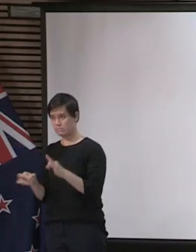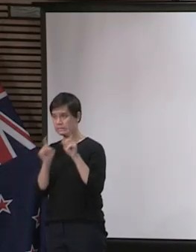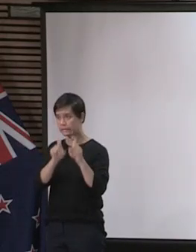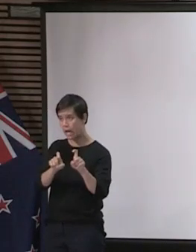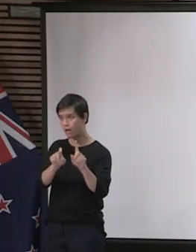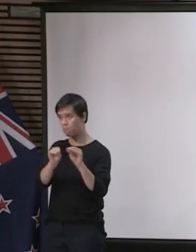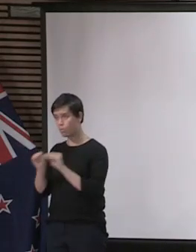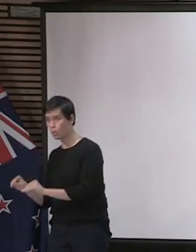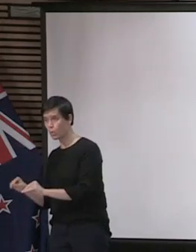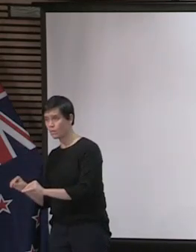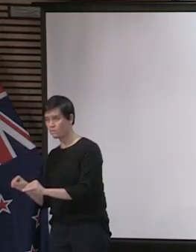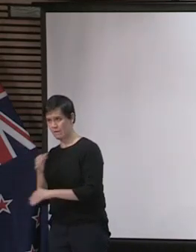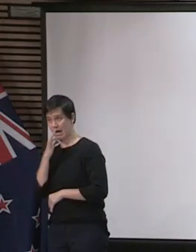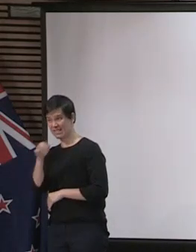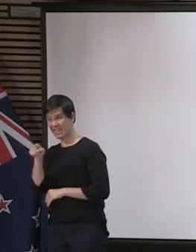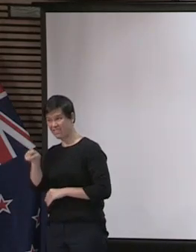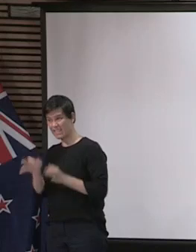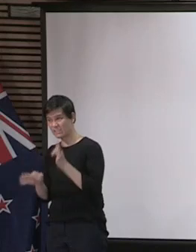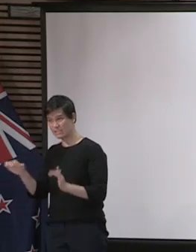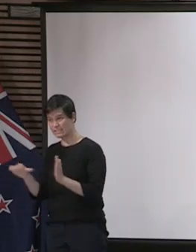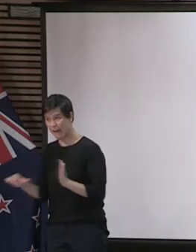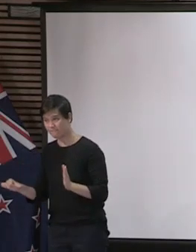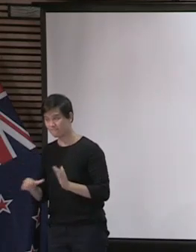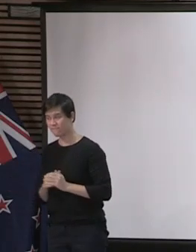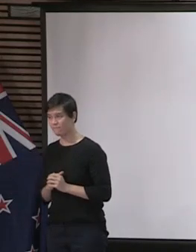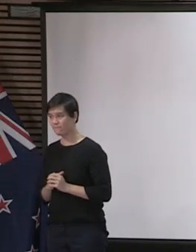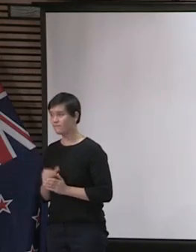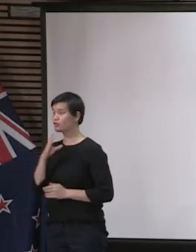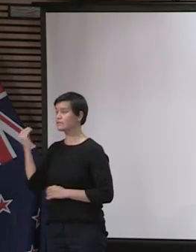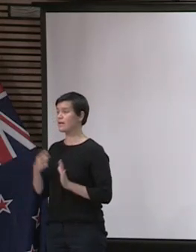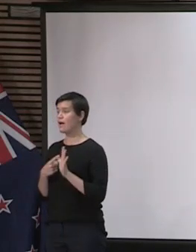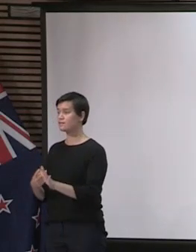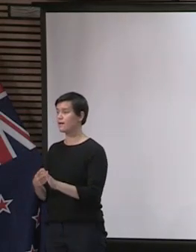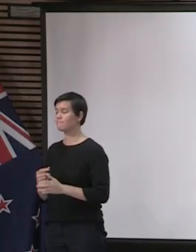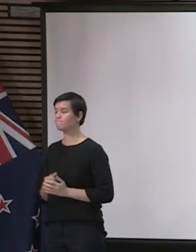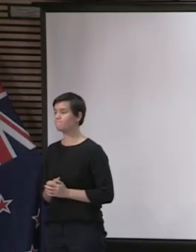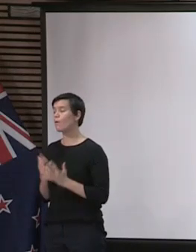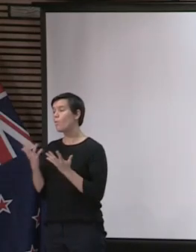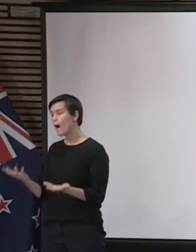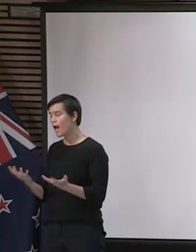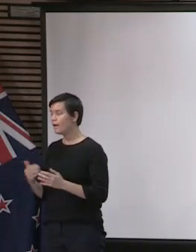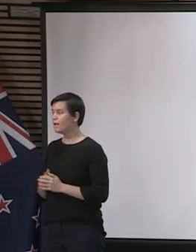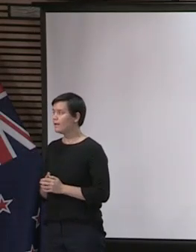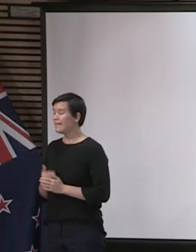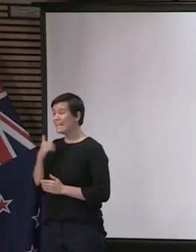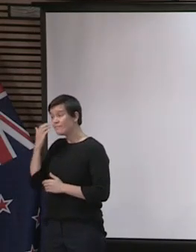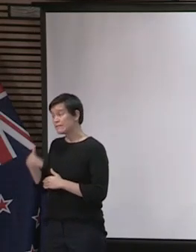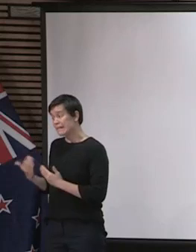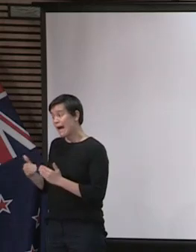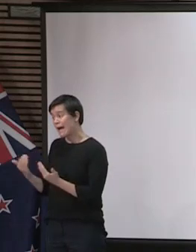Sacrifices for either decision, how hard was this decision to make? PRIME MINISTER JACINDA ARDERN: